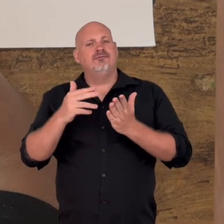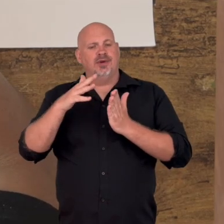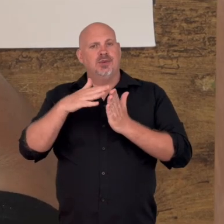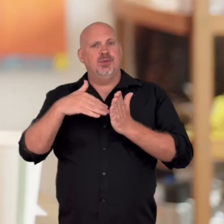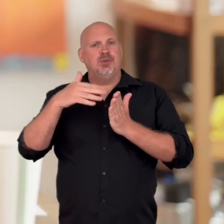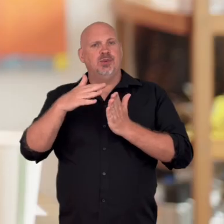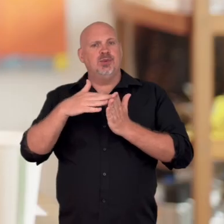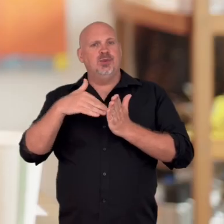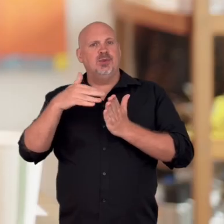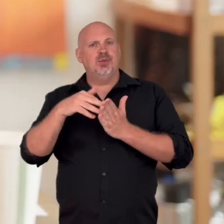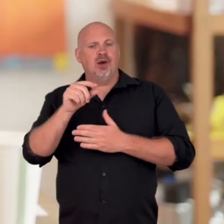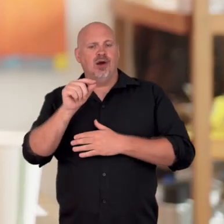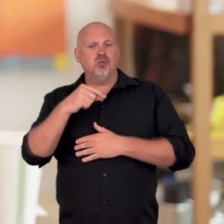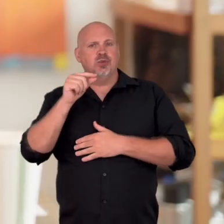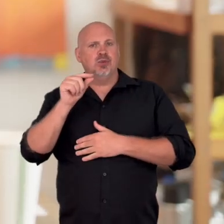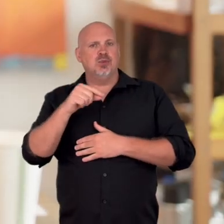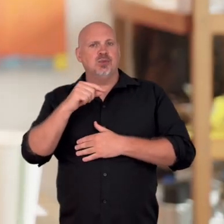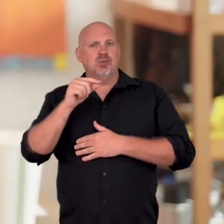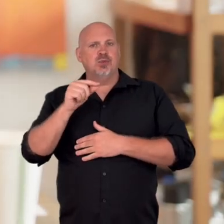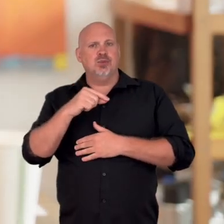remember we're following the shape of the petal